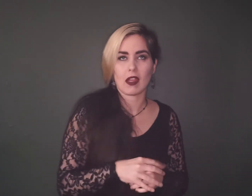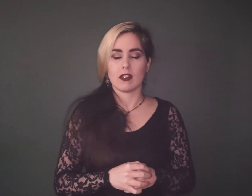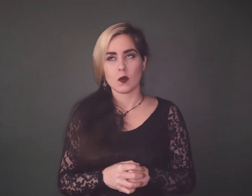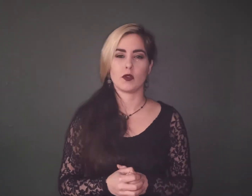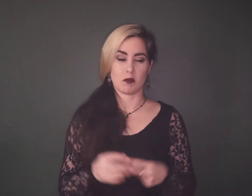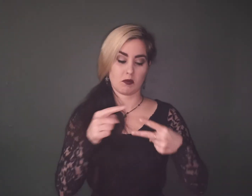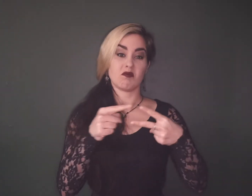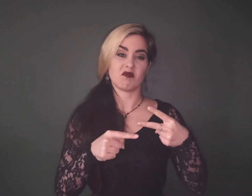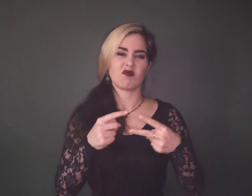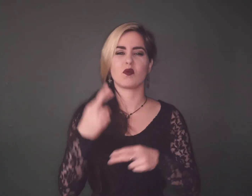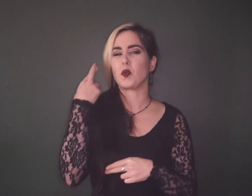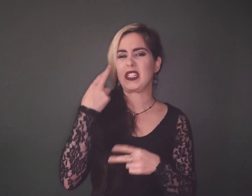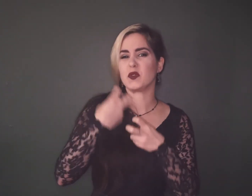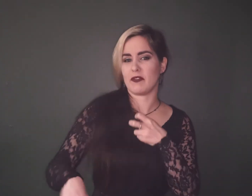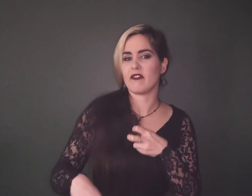So that's why this particular costume was so tough.